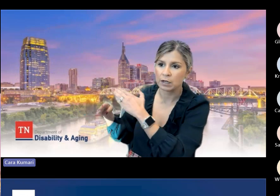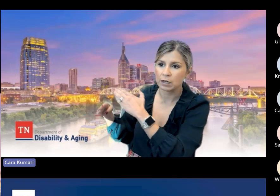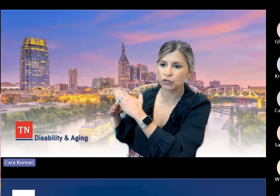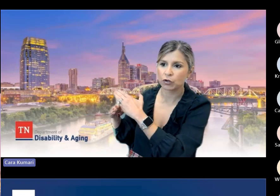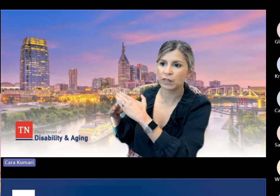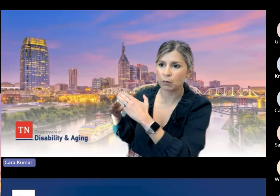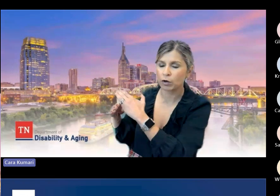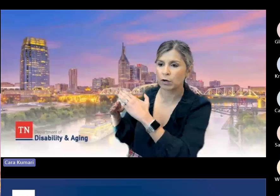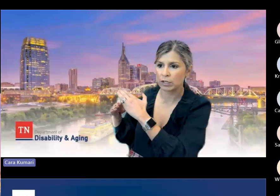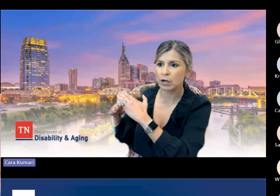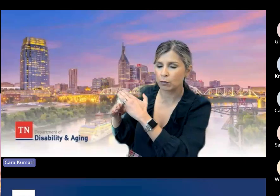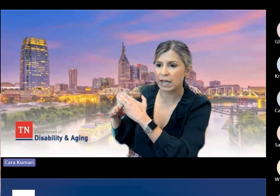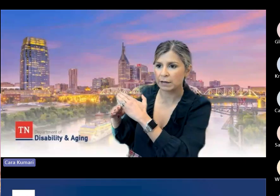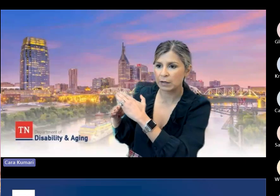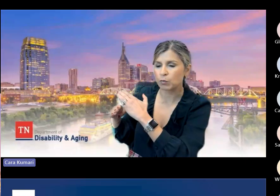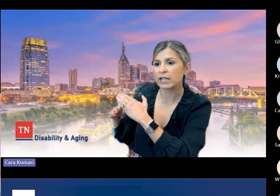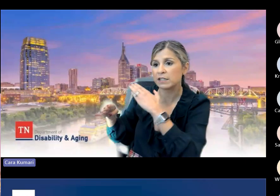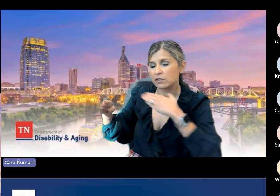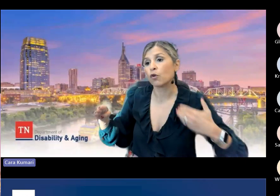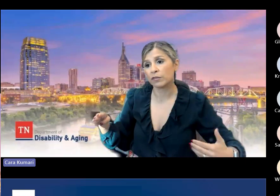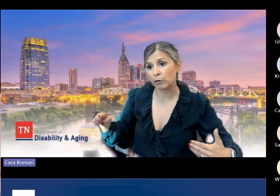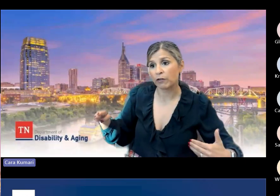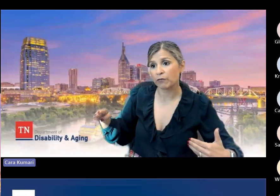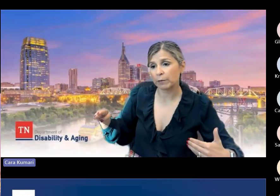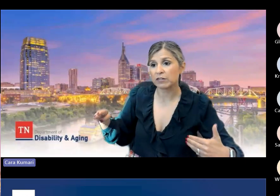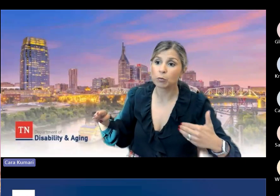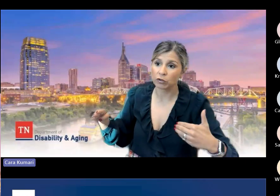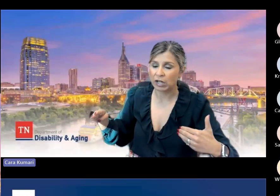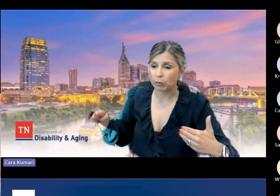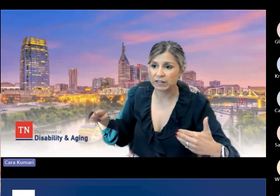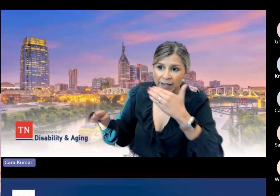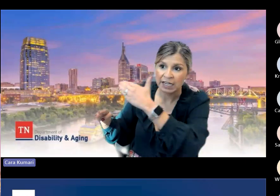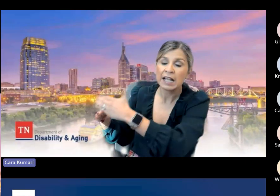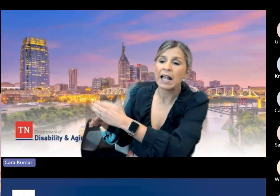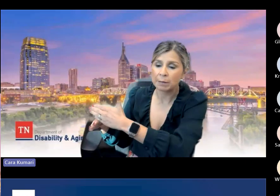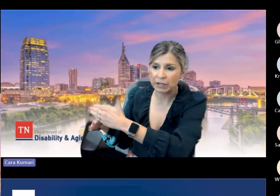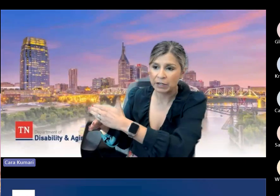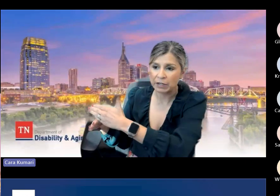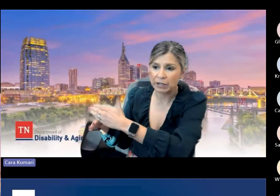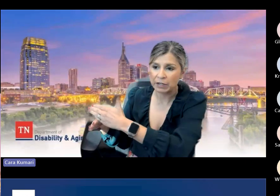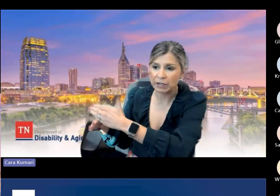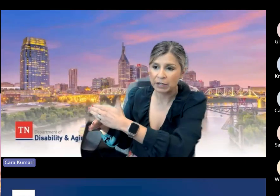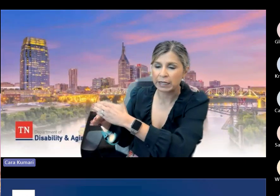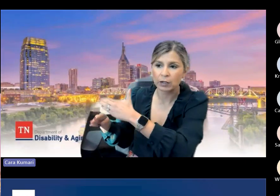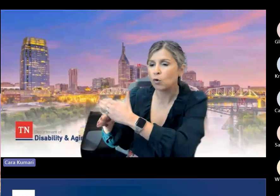we're, you know, that, that we can disenroll someone from family support, shall we say, and make sure they get Katie Beckett.